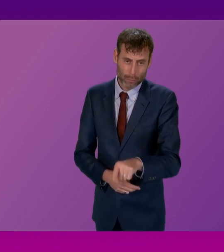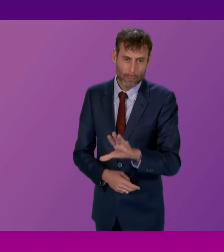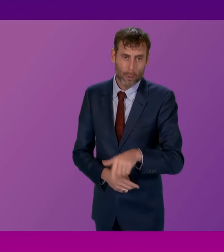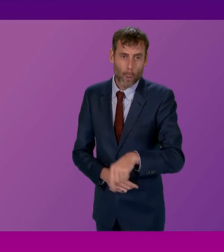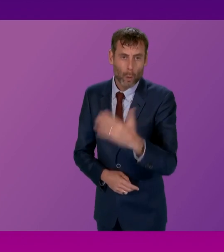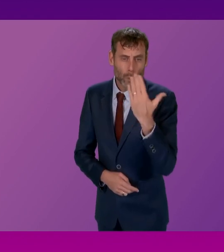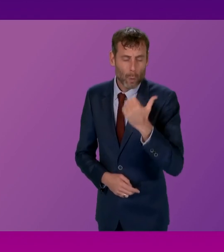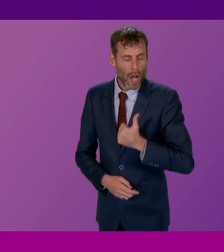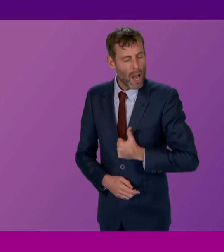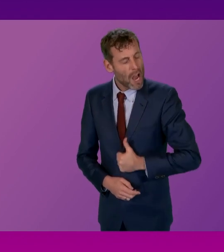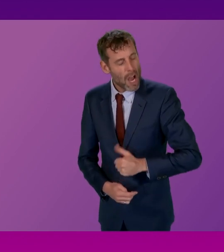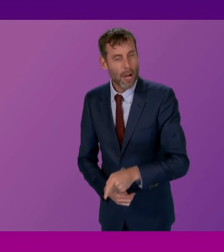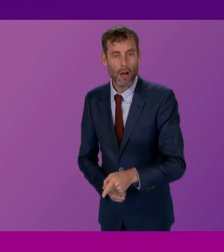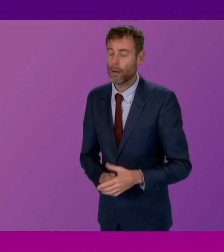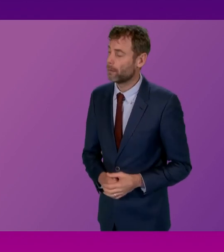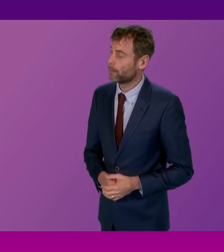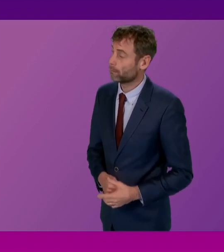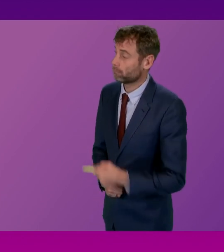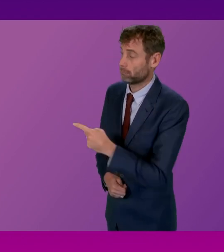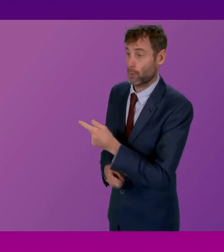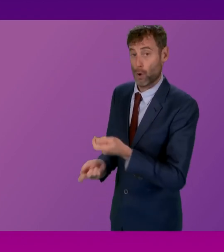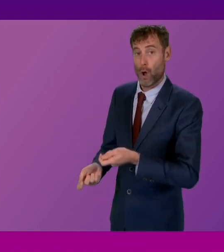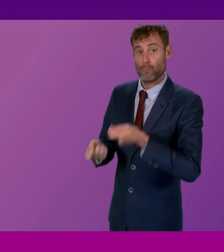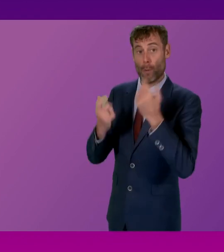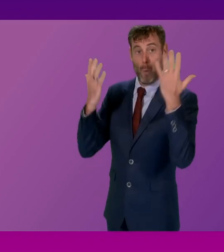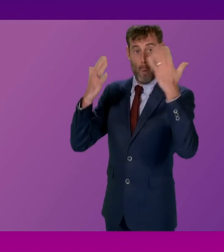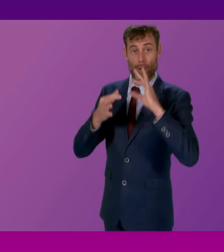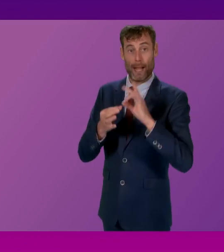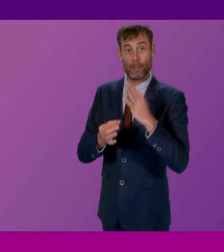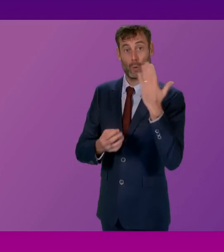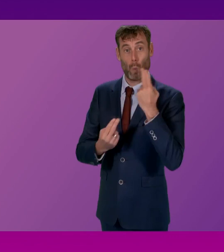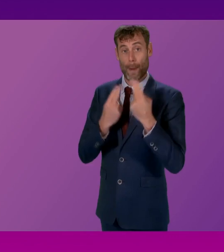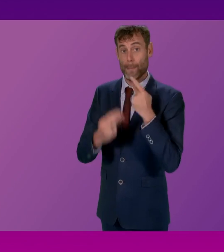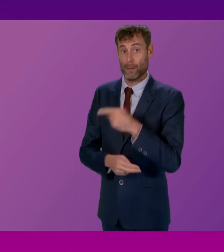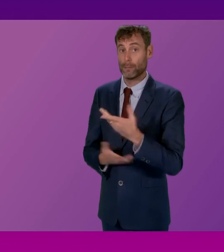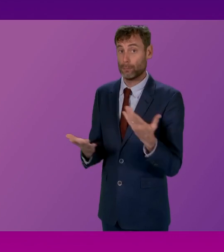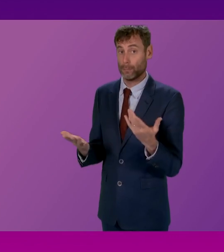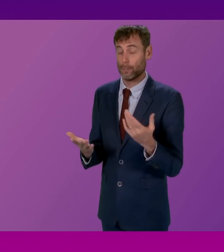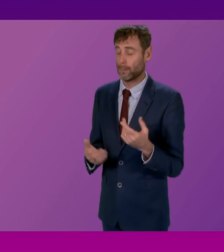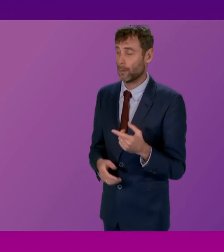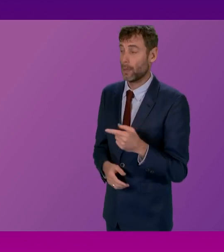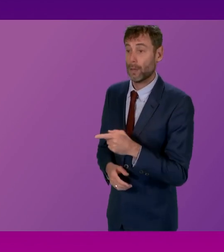We will, of course, consider any suggestions—not just from trusted third sector partners such